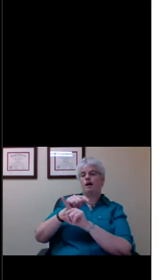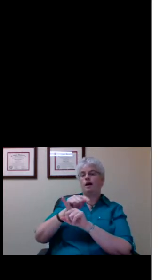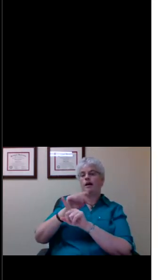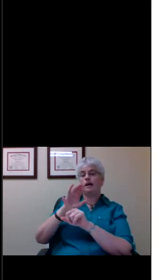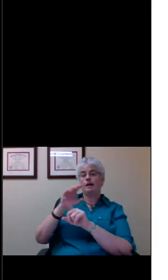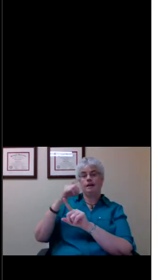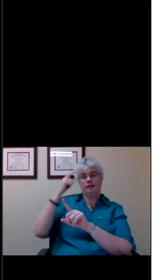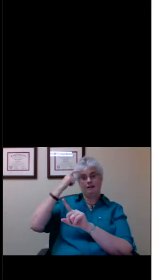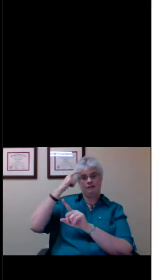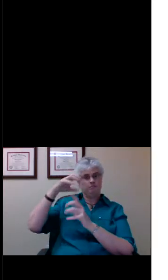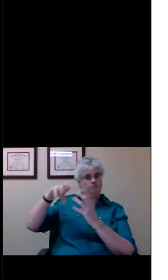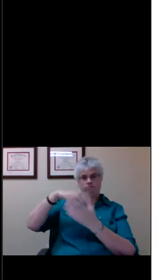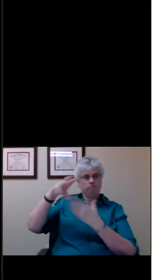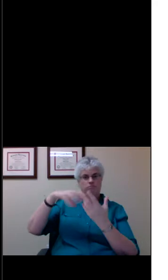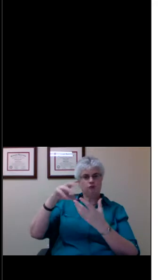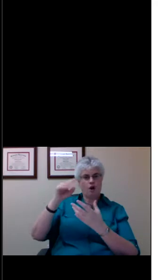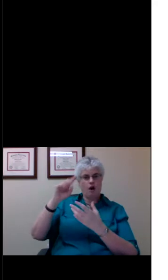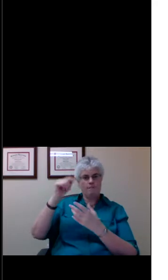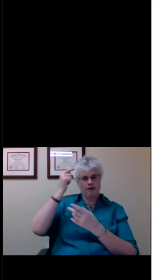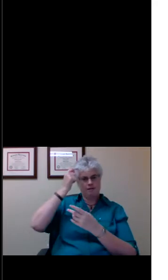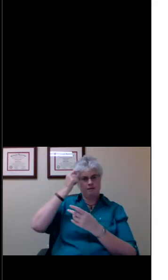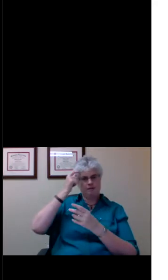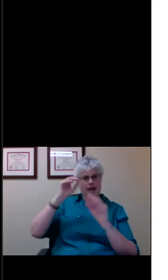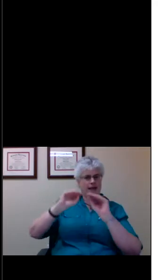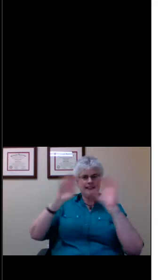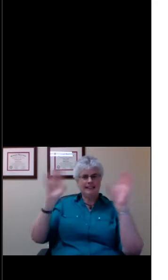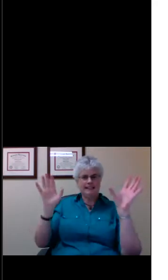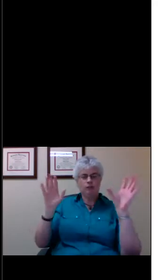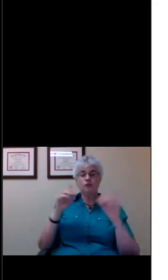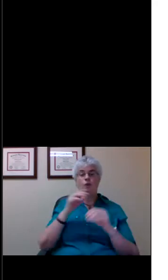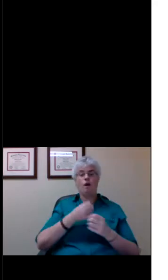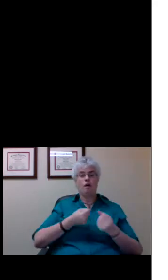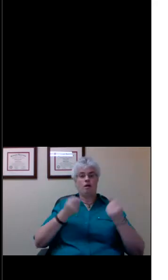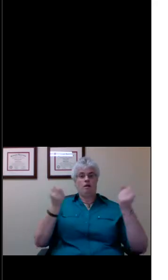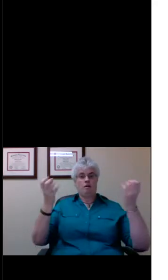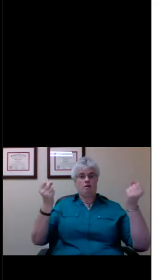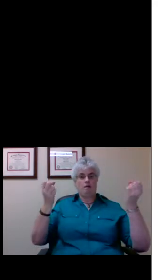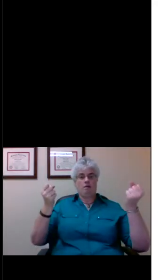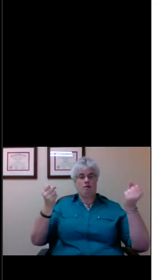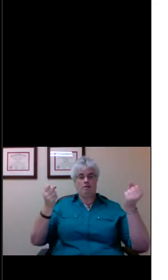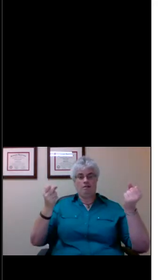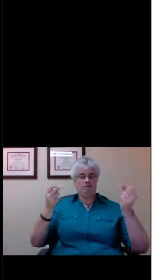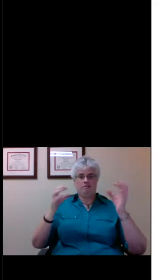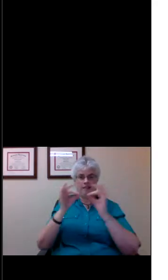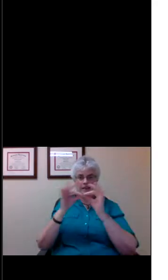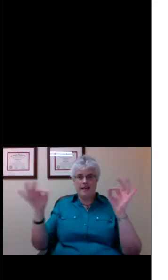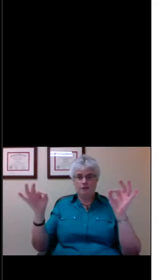interpreter then- you have to understand that somebody who's experiencing trauma